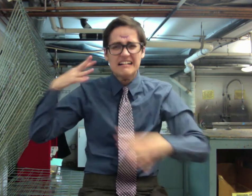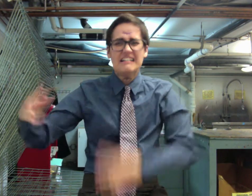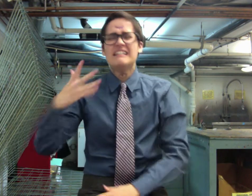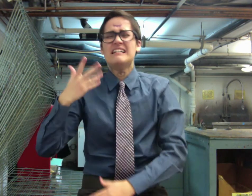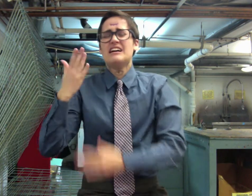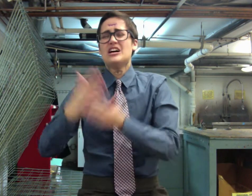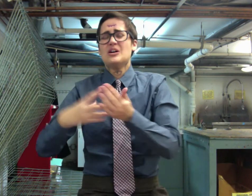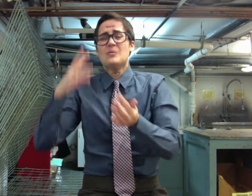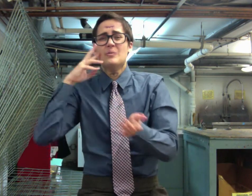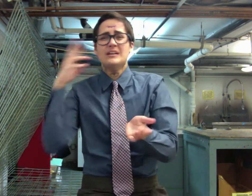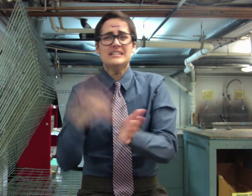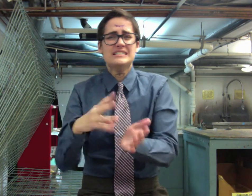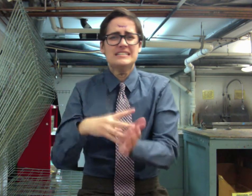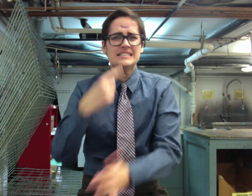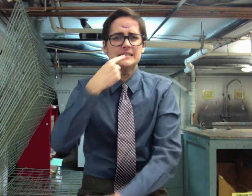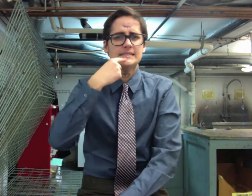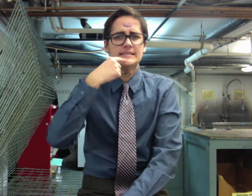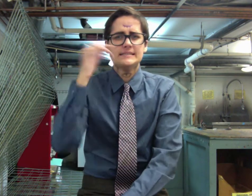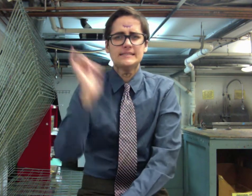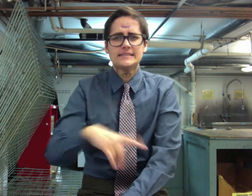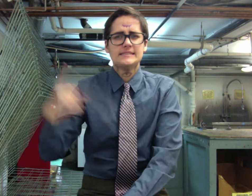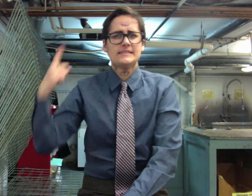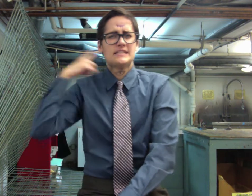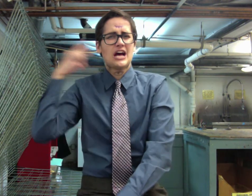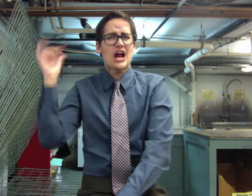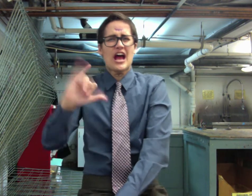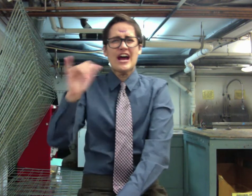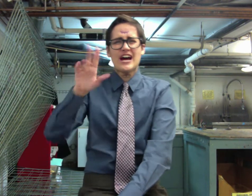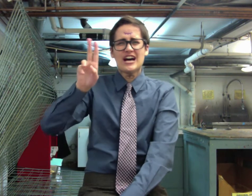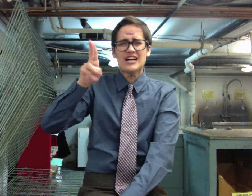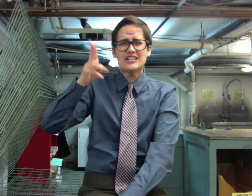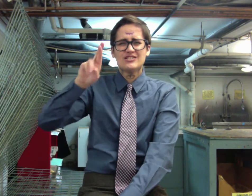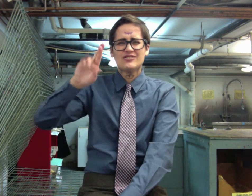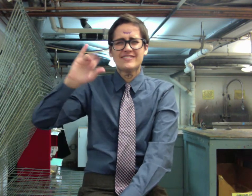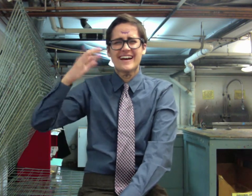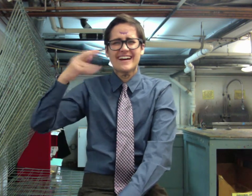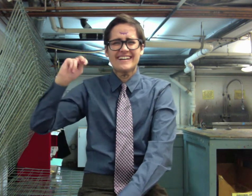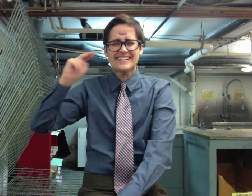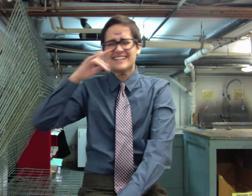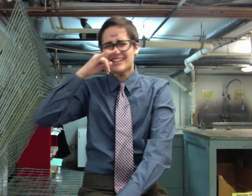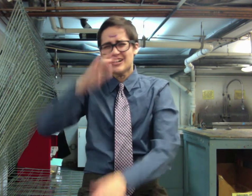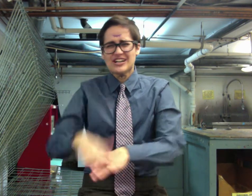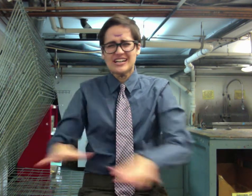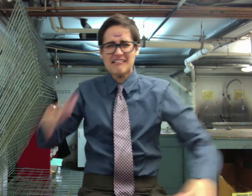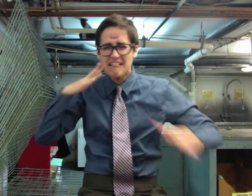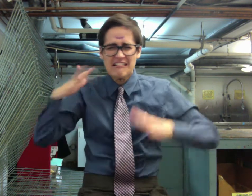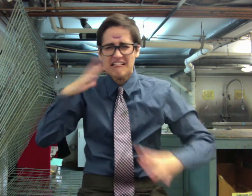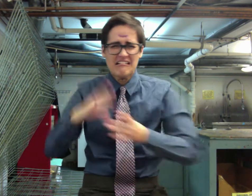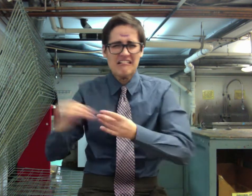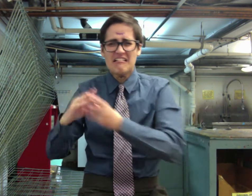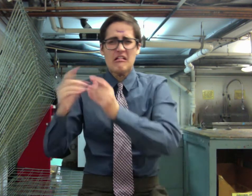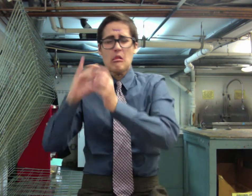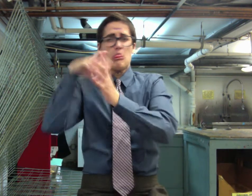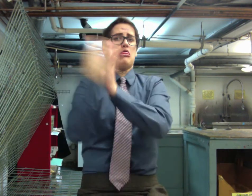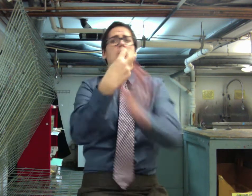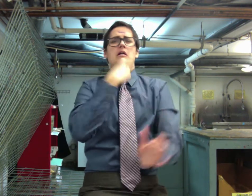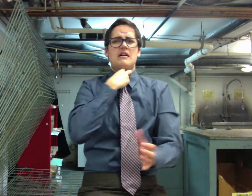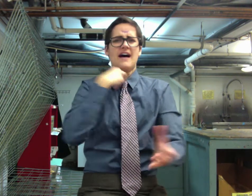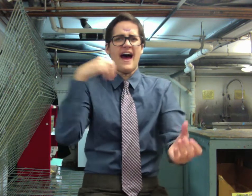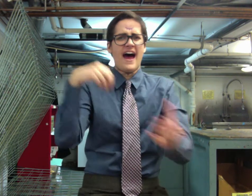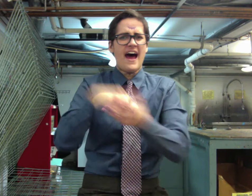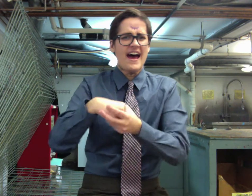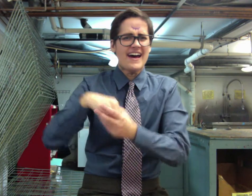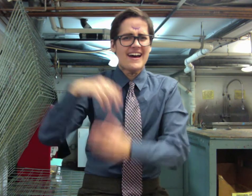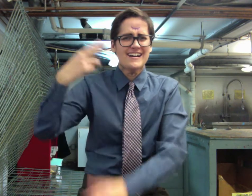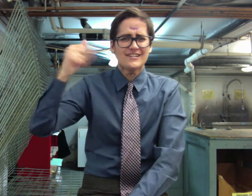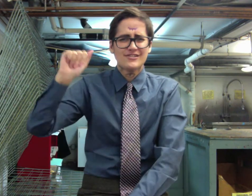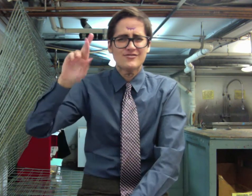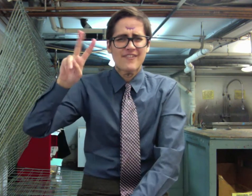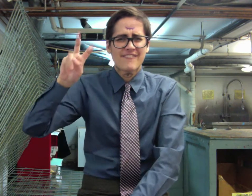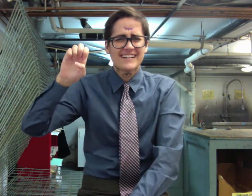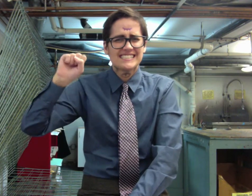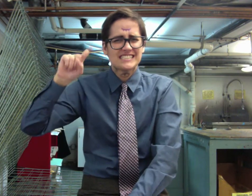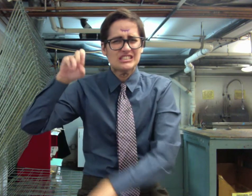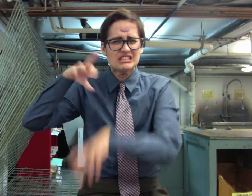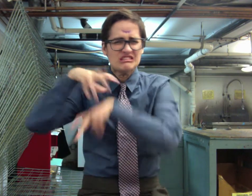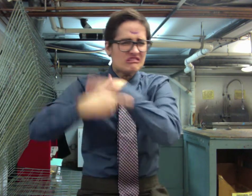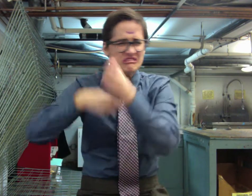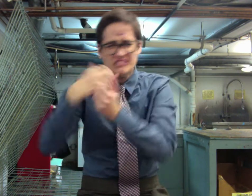that witnesses say resembled noisy urchin children caught in a combine harvester,